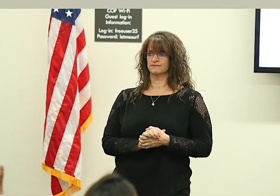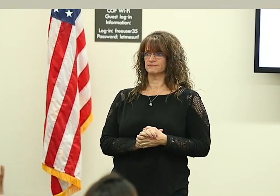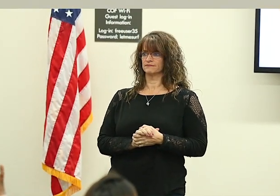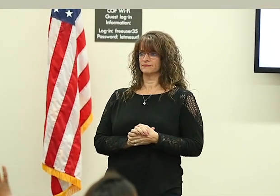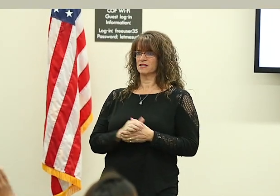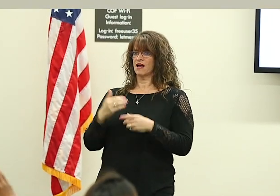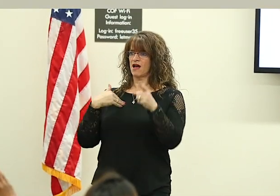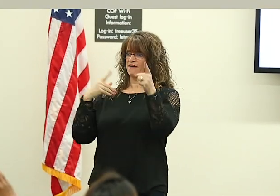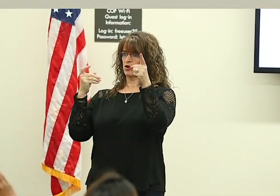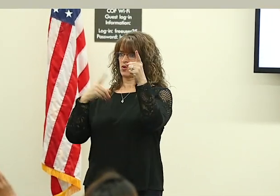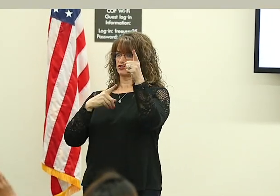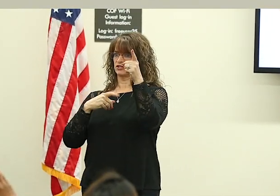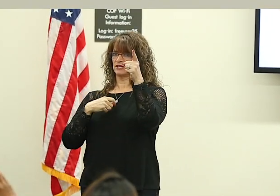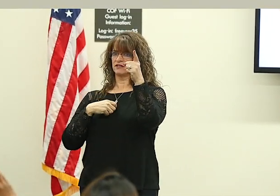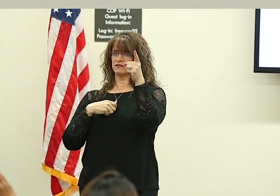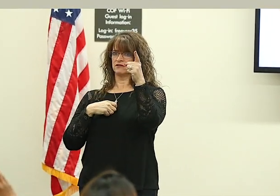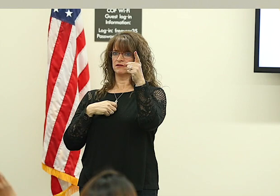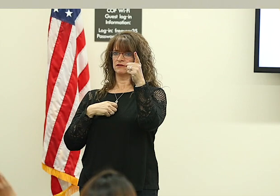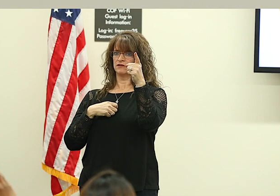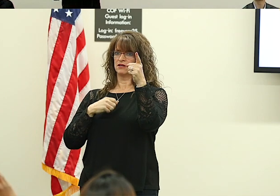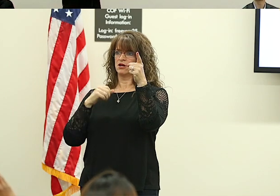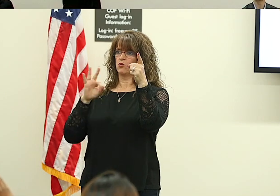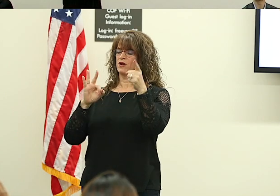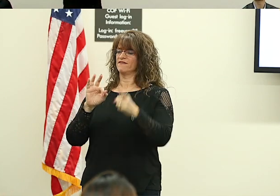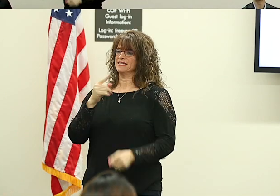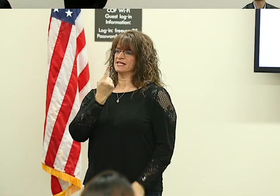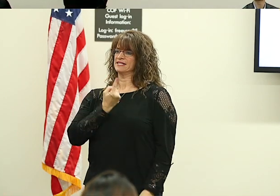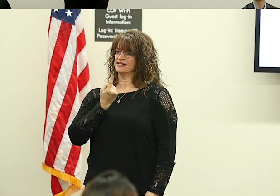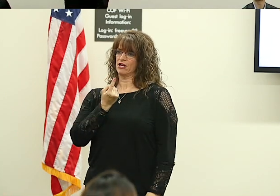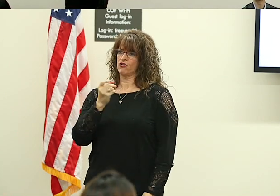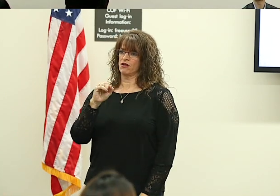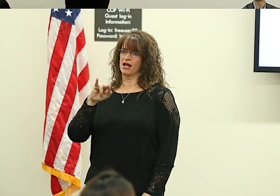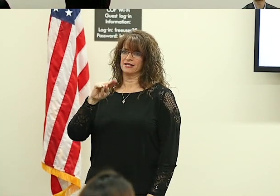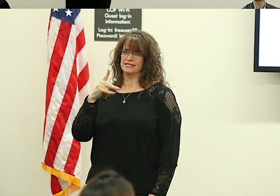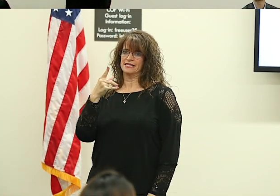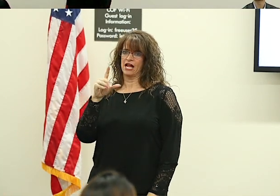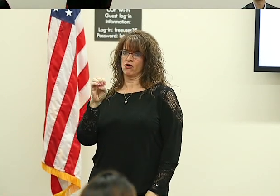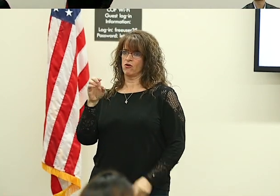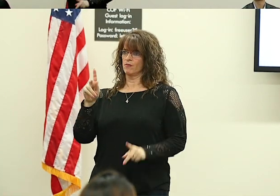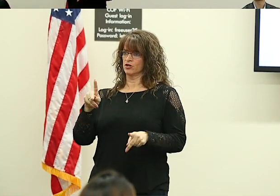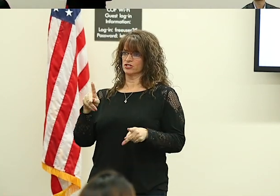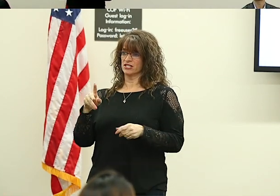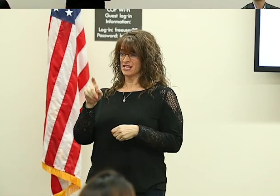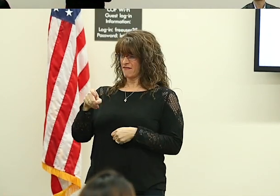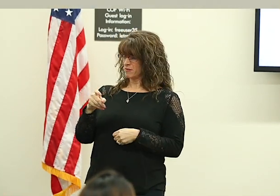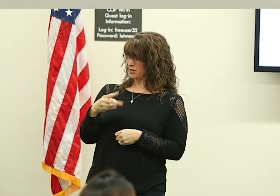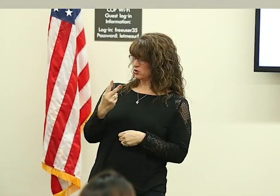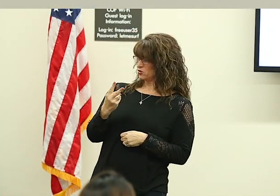[Female Attendee] I have a question, what if it's a single person? Does it have to be two or more?